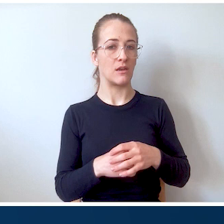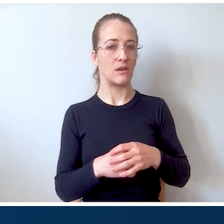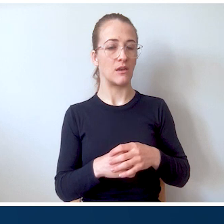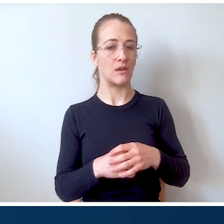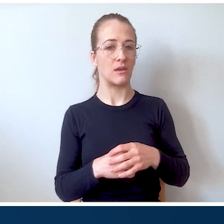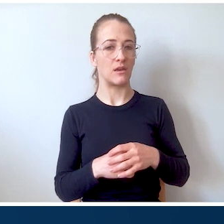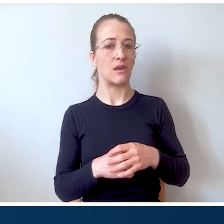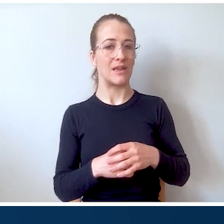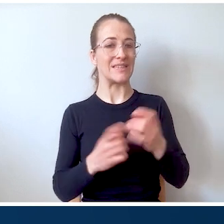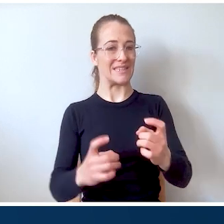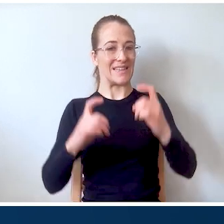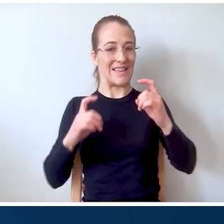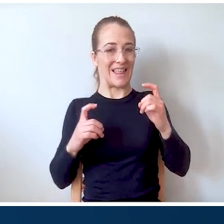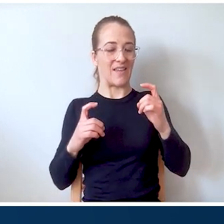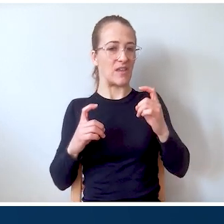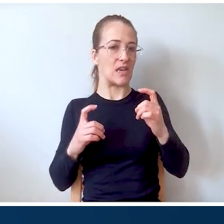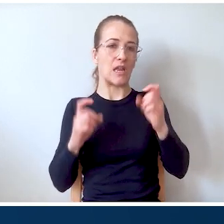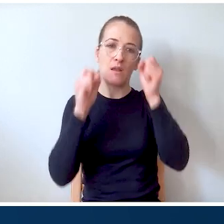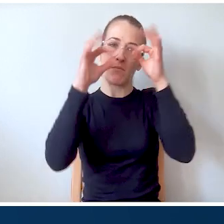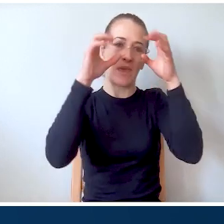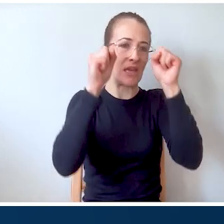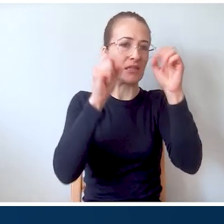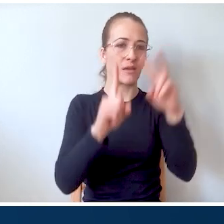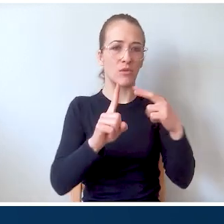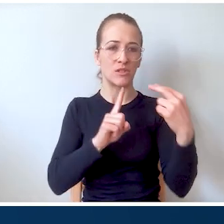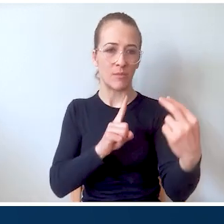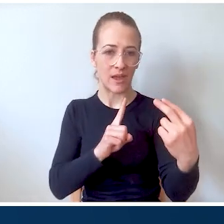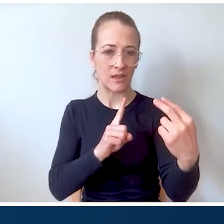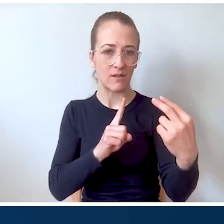it has given an invaluable perspective to,